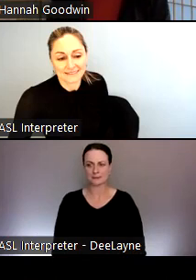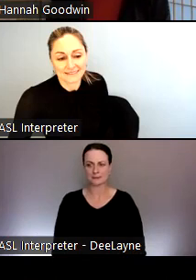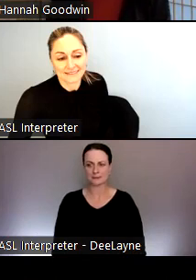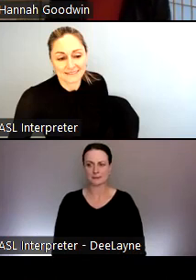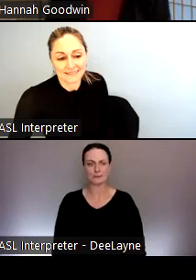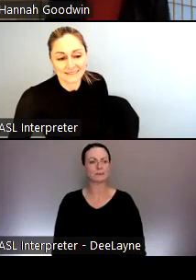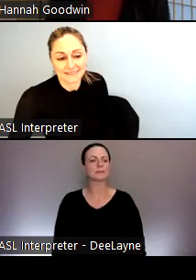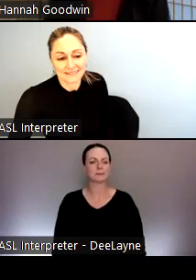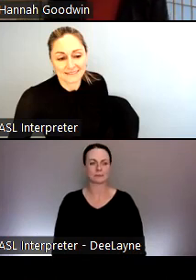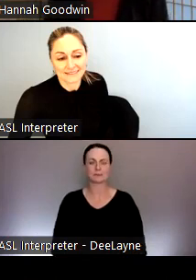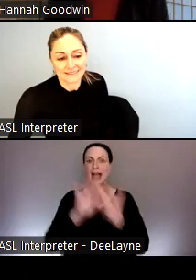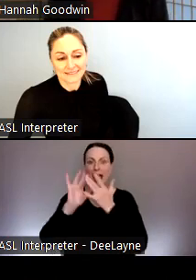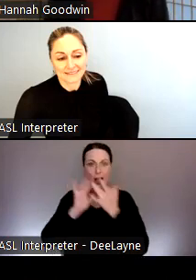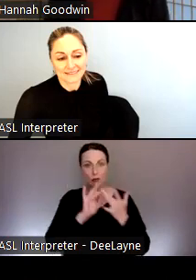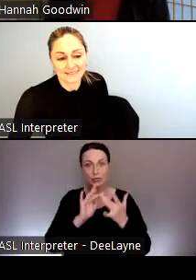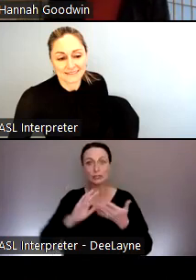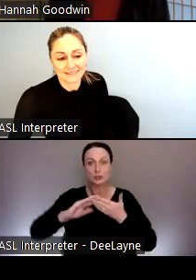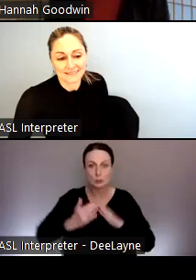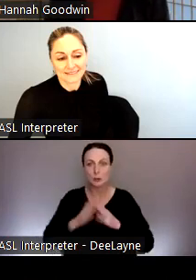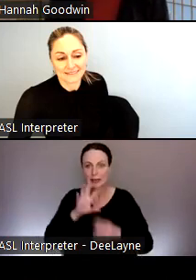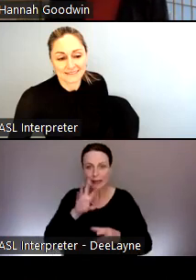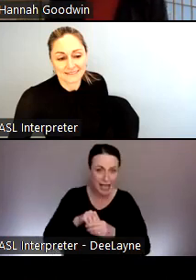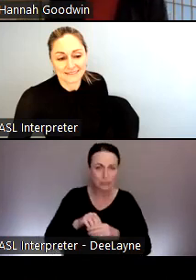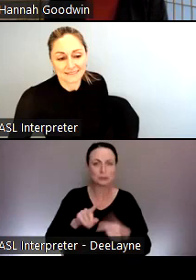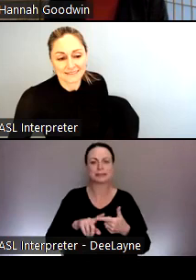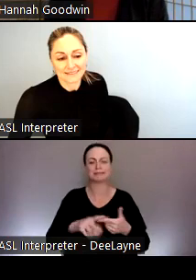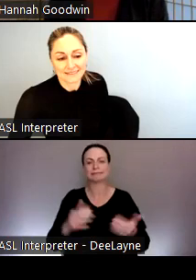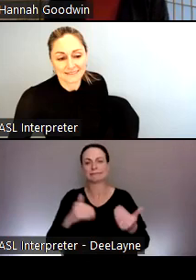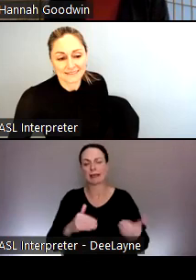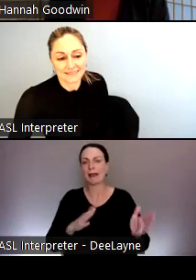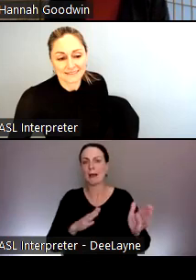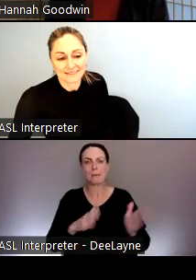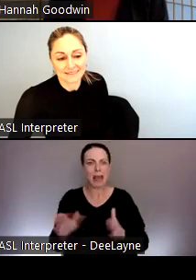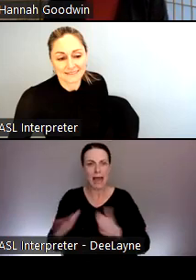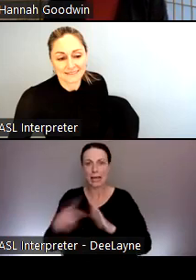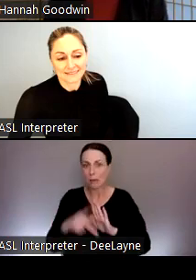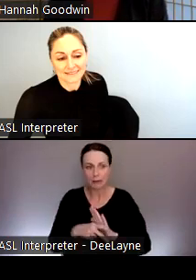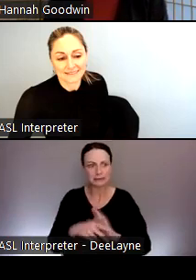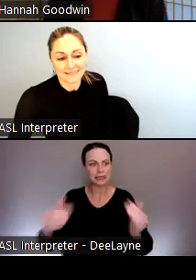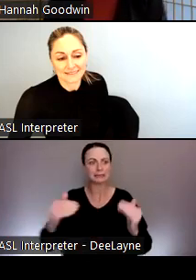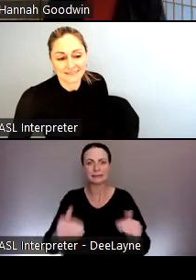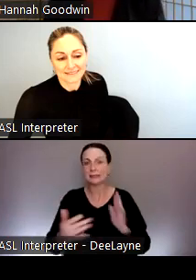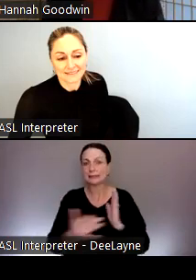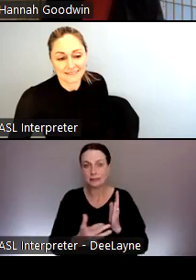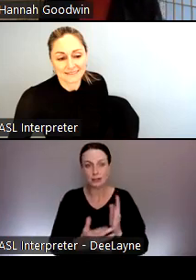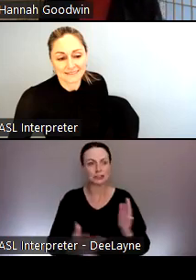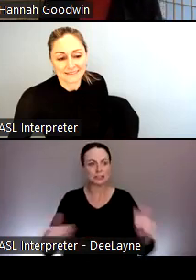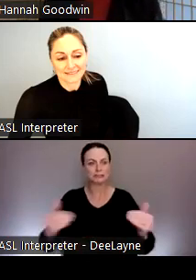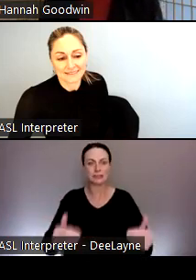Outreach and community engagement. Planning and policy. Technology, universal design,